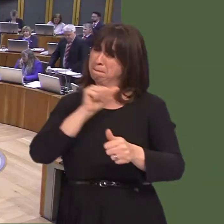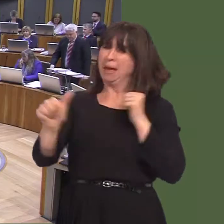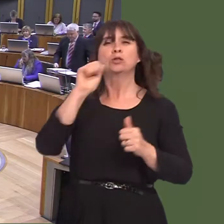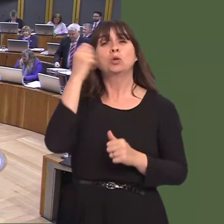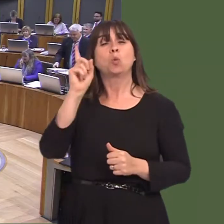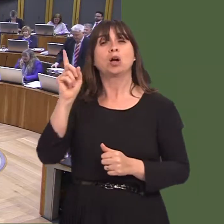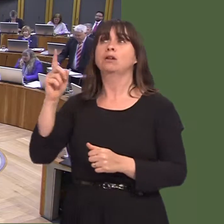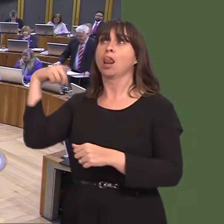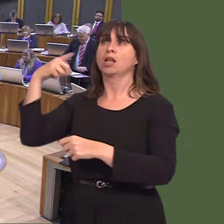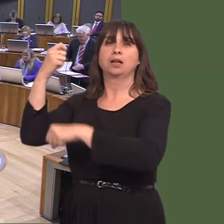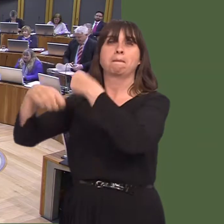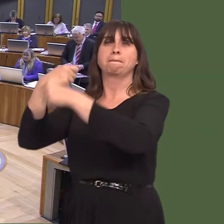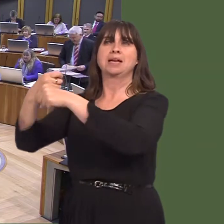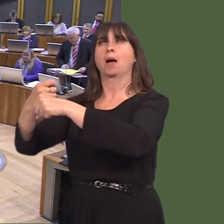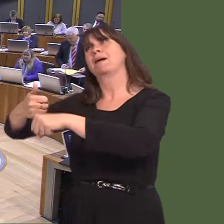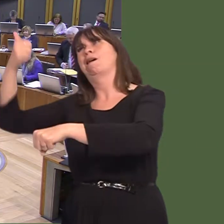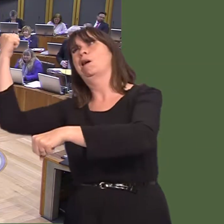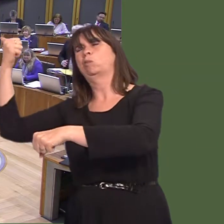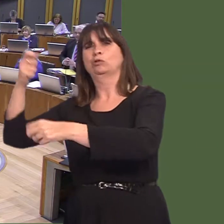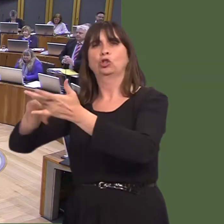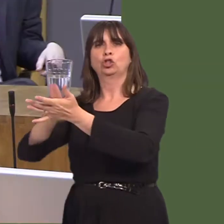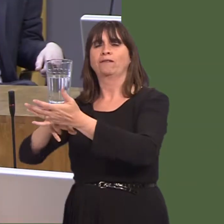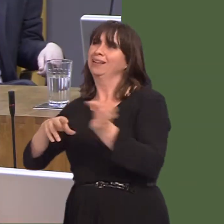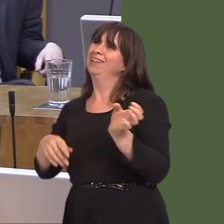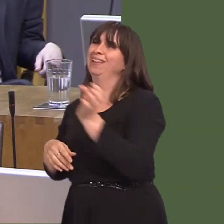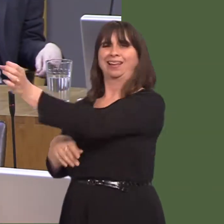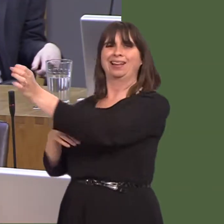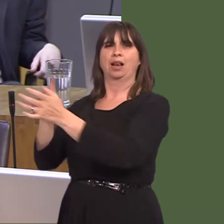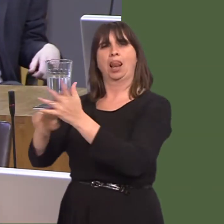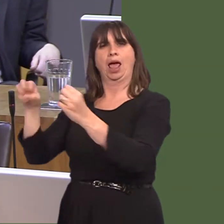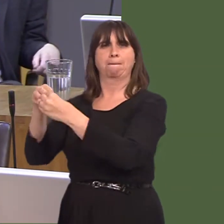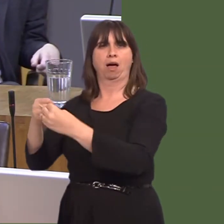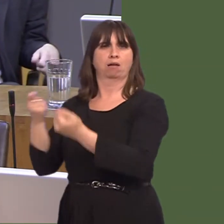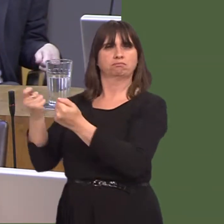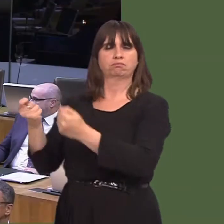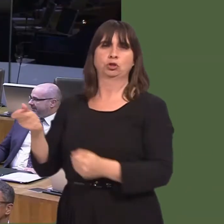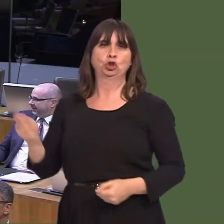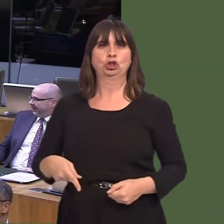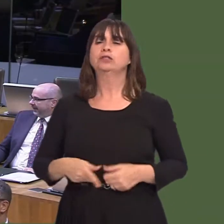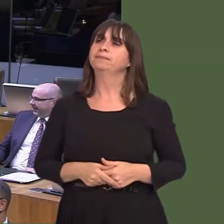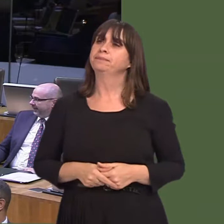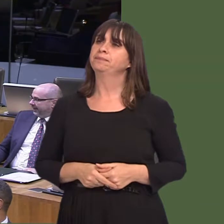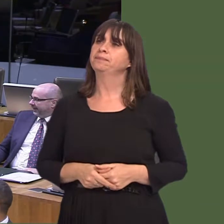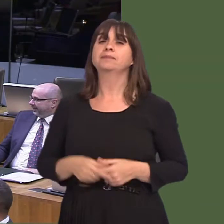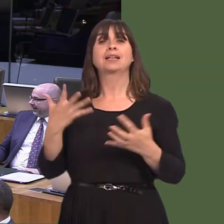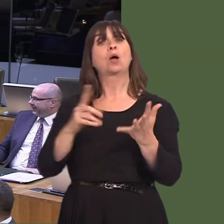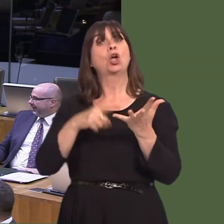Y Llywydd / The Llywydd: Arweinydd grwp UKIP, Caroline Jones.